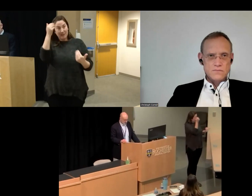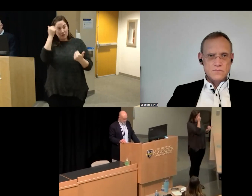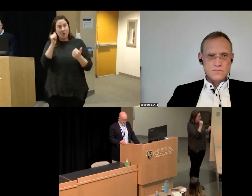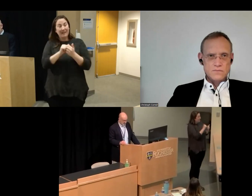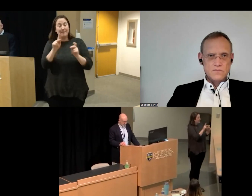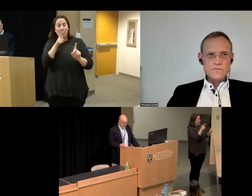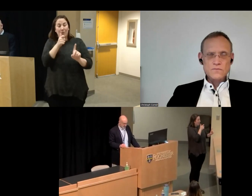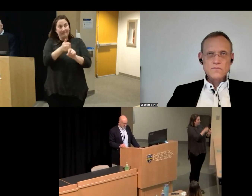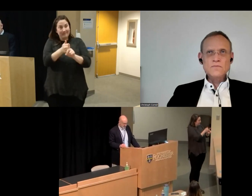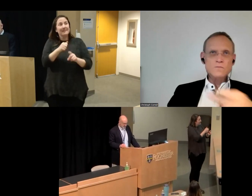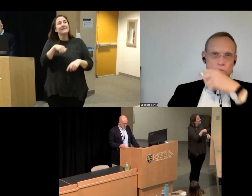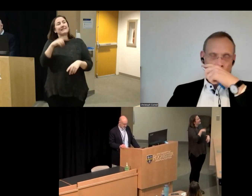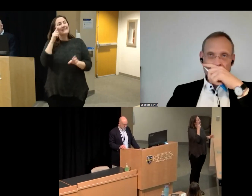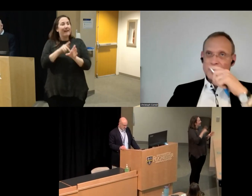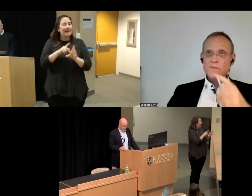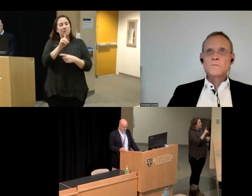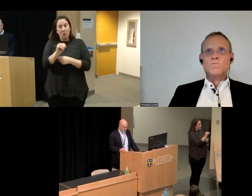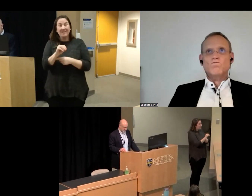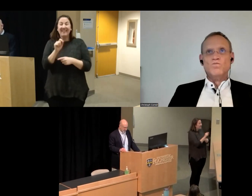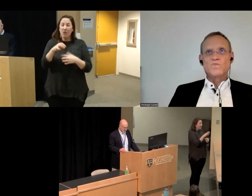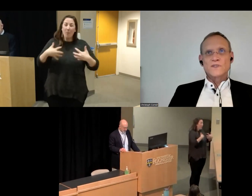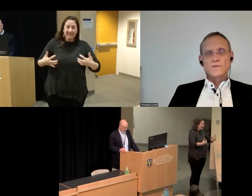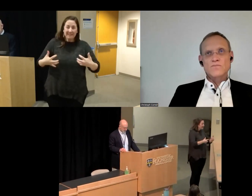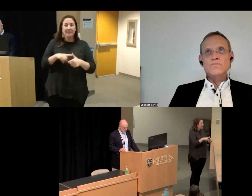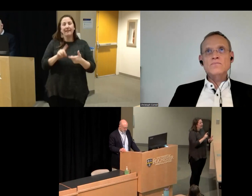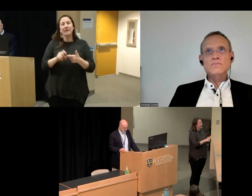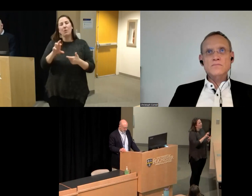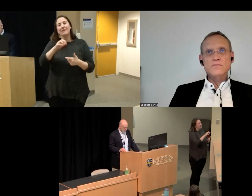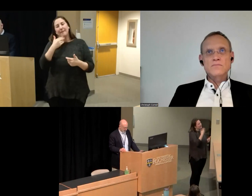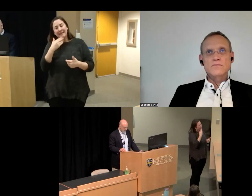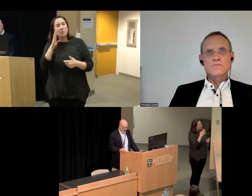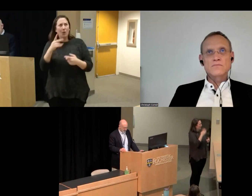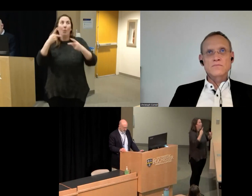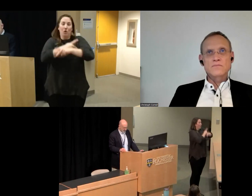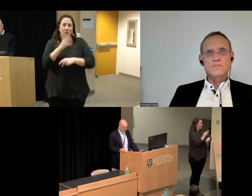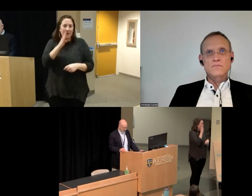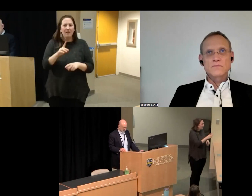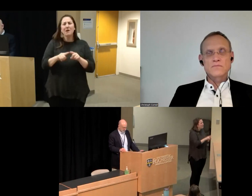obesity diabetes Etc would drive up those rates, but just wondering about antipsychotics and